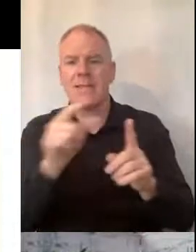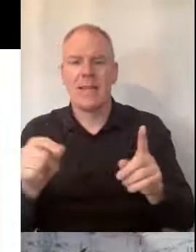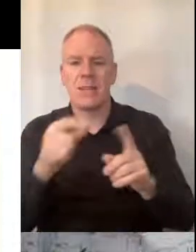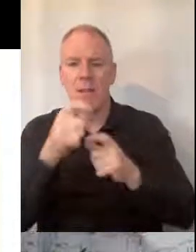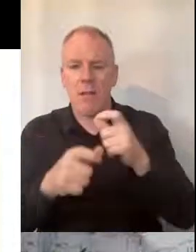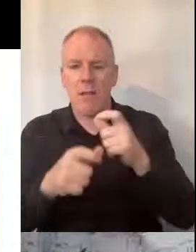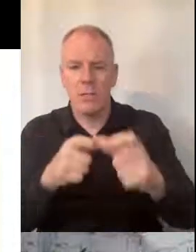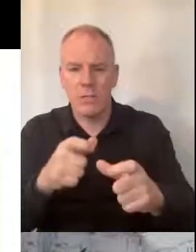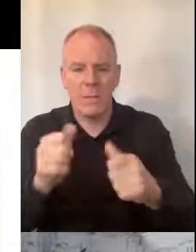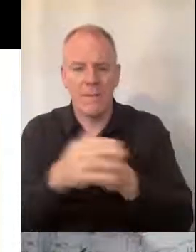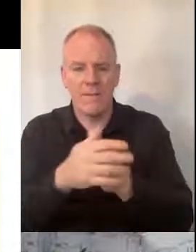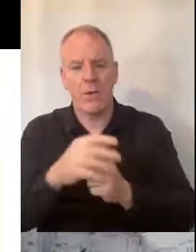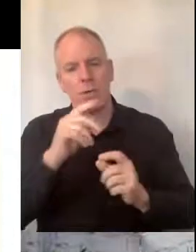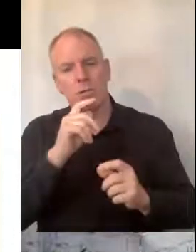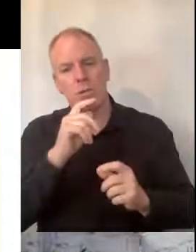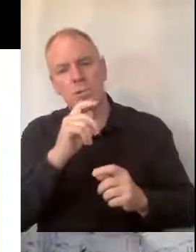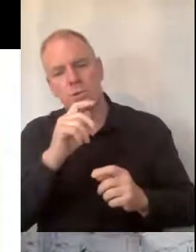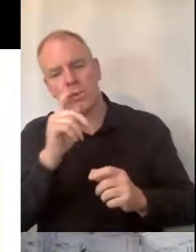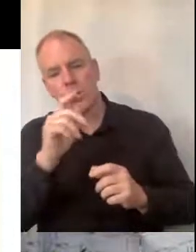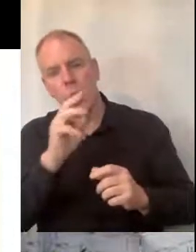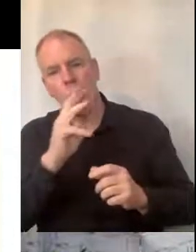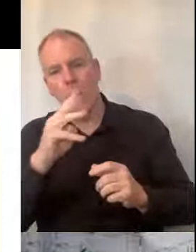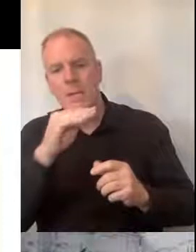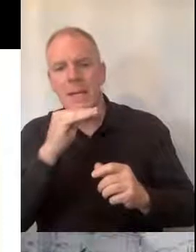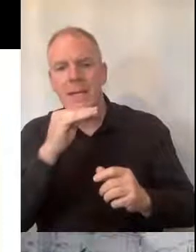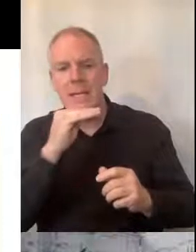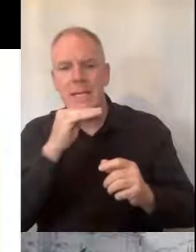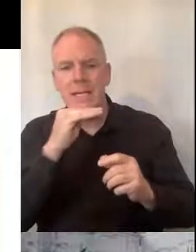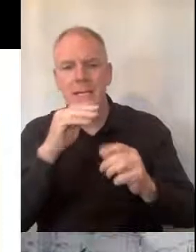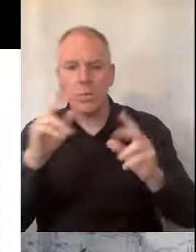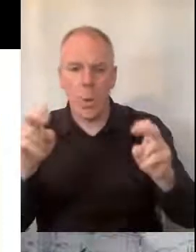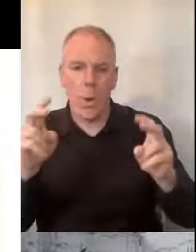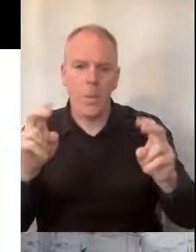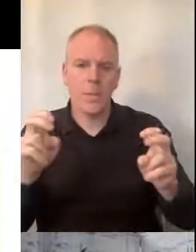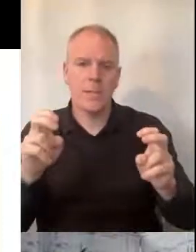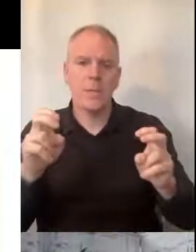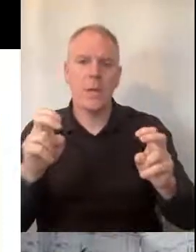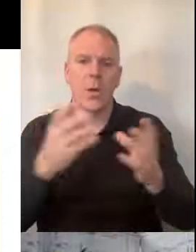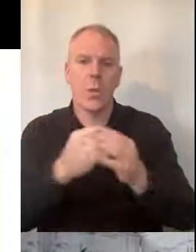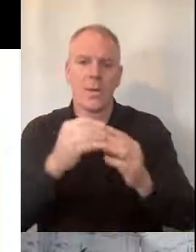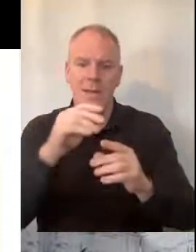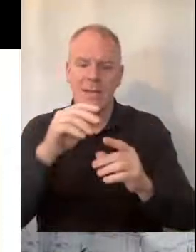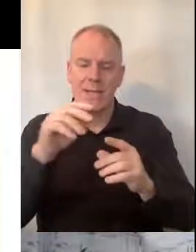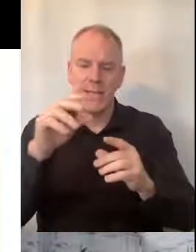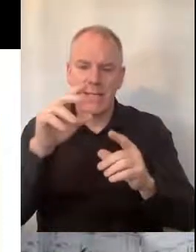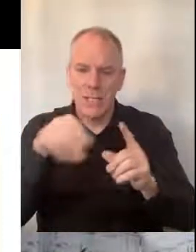Cytec terminology, discipline, specific technical language, symbols of recovery.